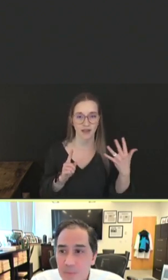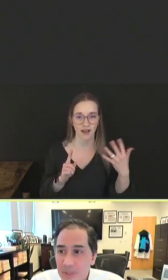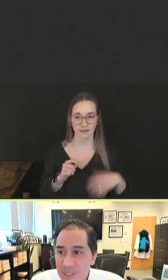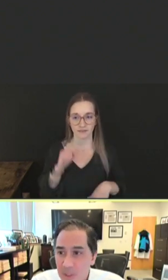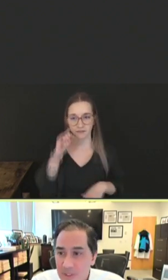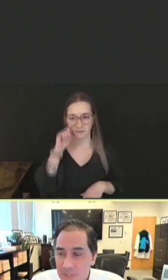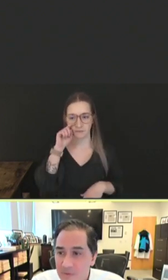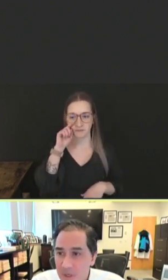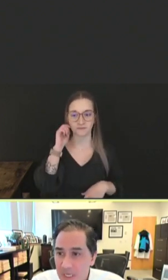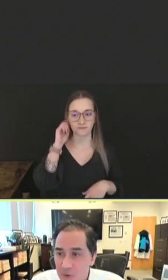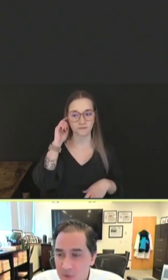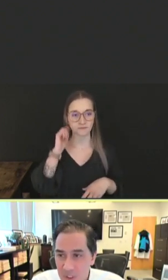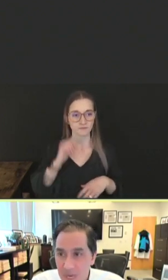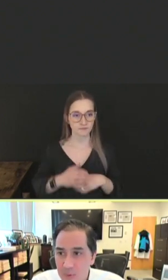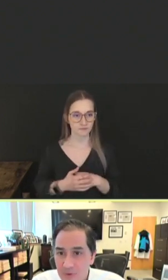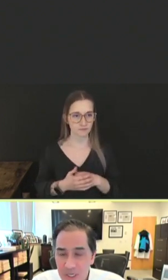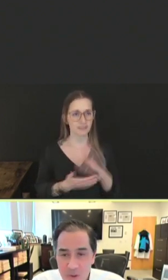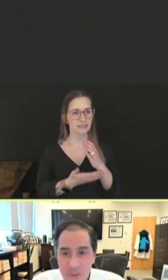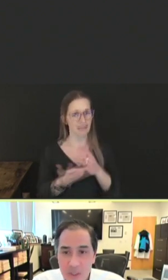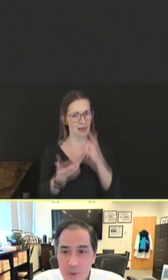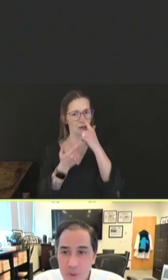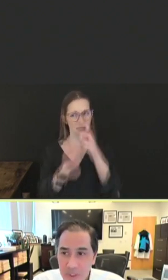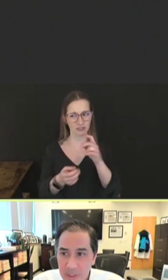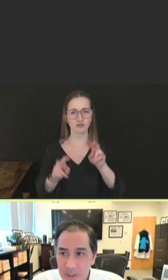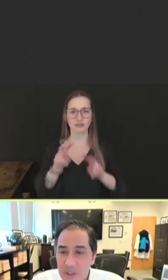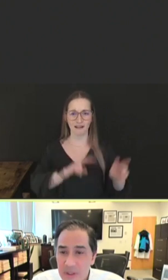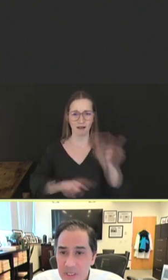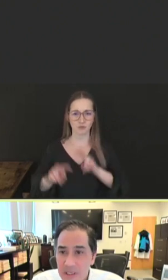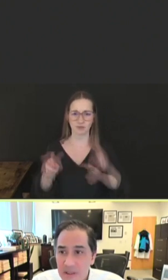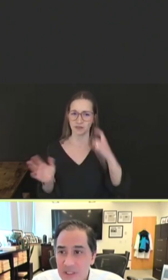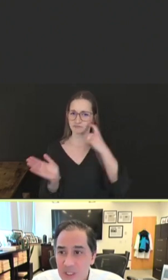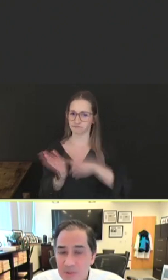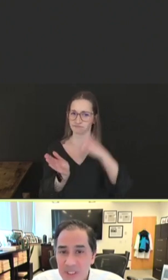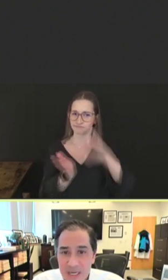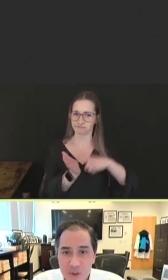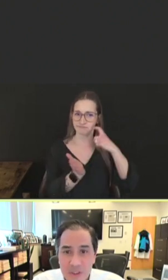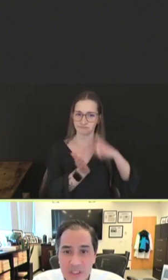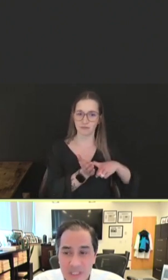But there was some very interesting observations that were noted. The substantial escape